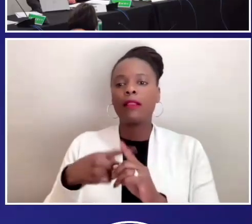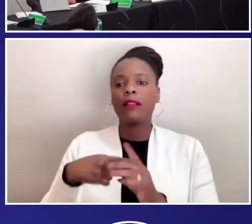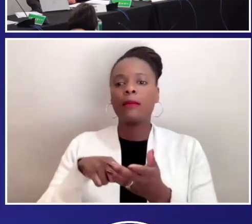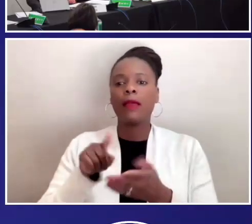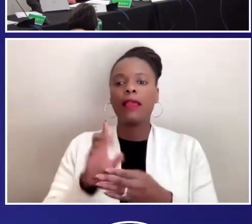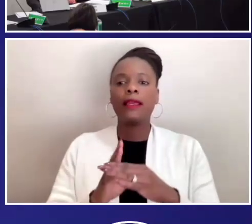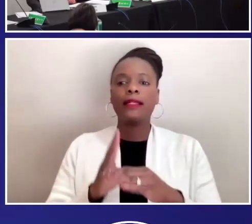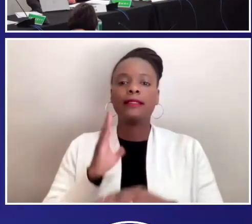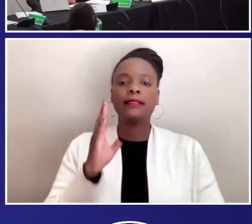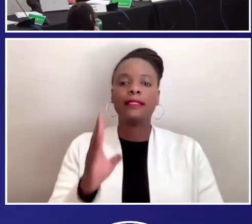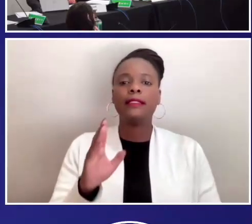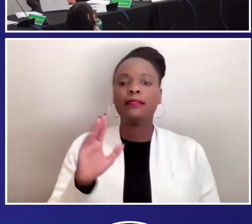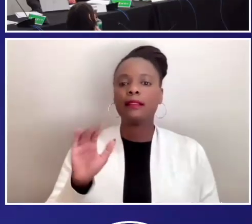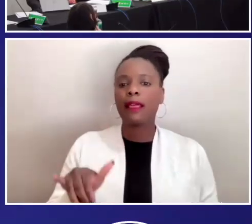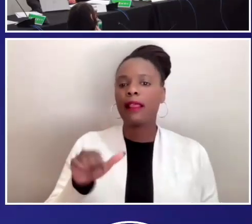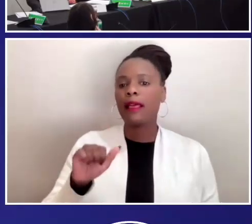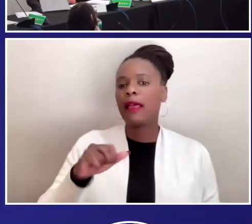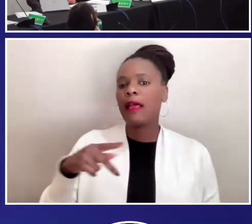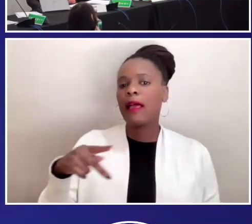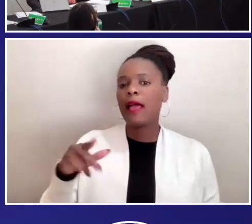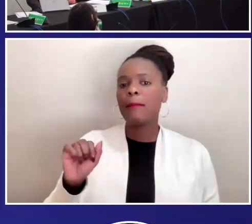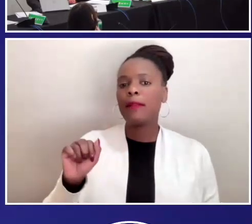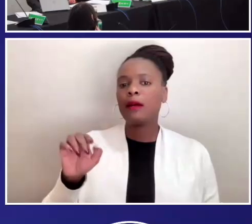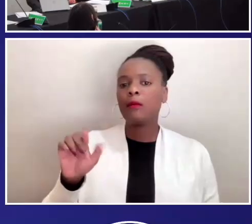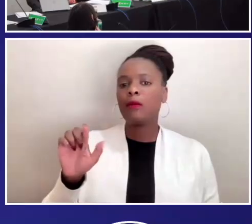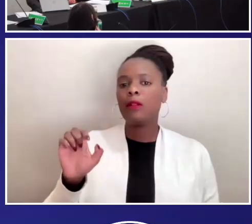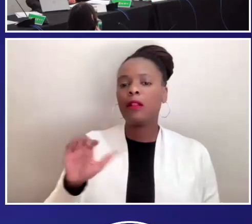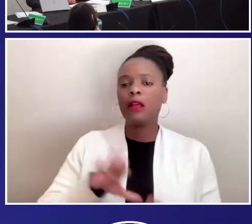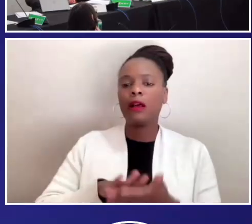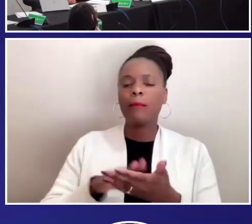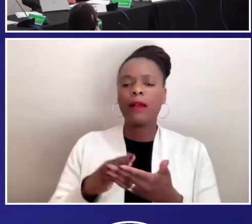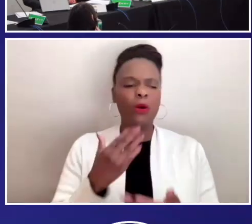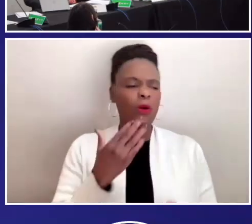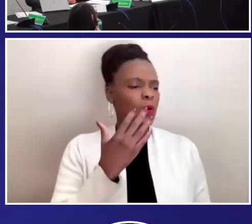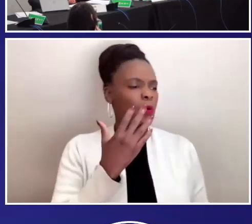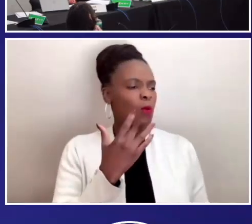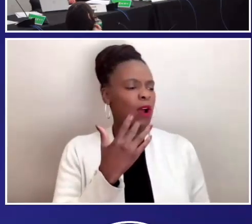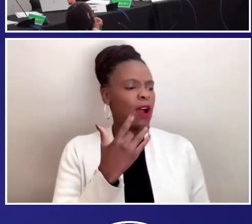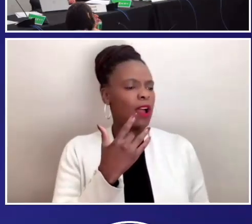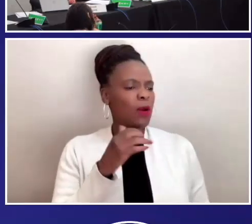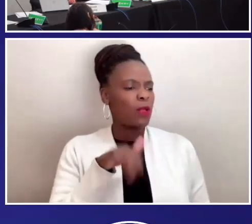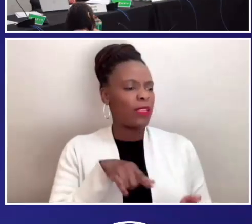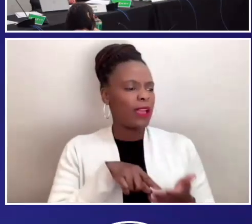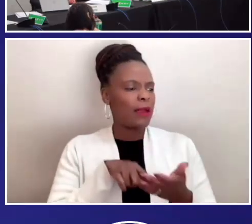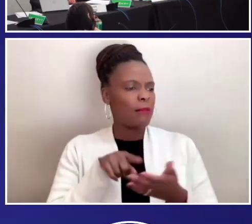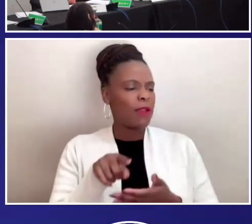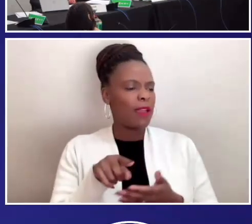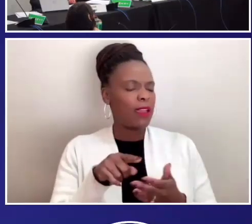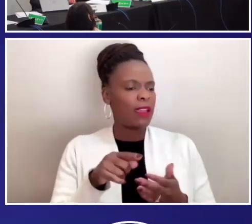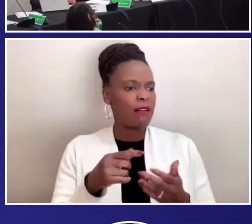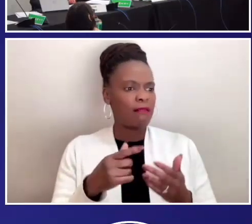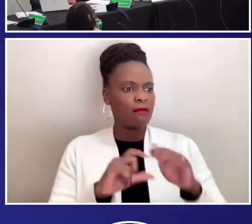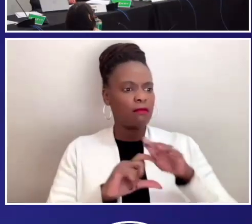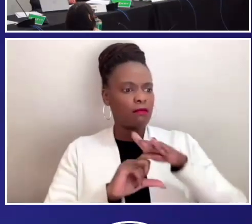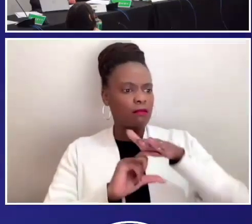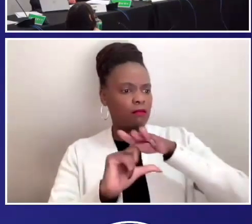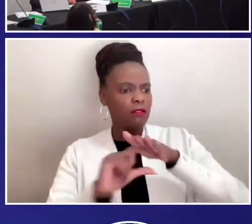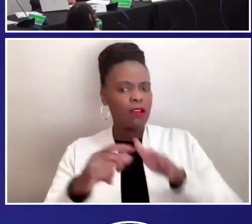_MR. HOLT Alex: But why? Why would the payment of the principal be postponed when their aggregate monthly payment amount exceeds the